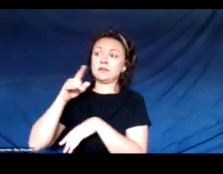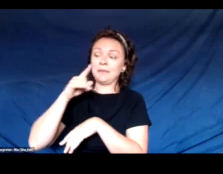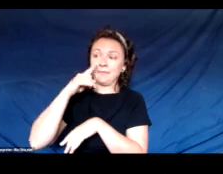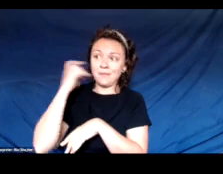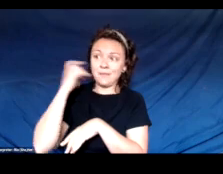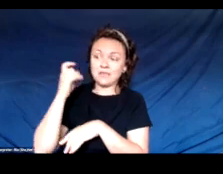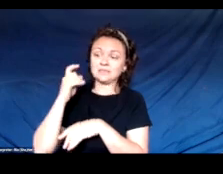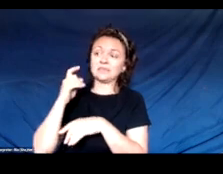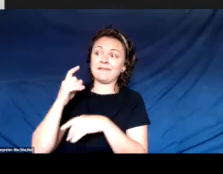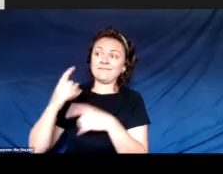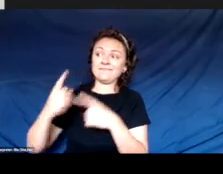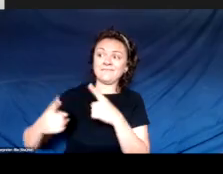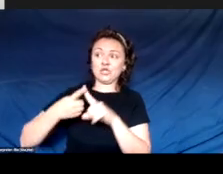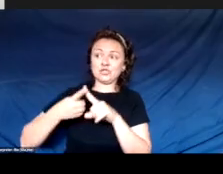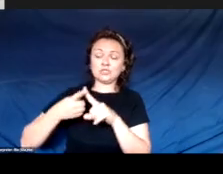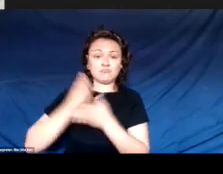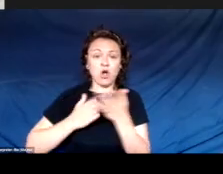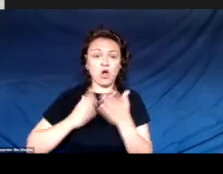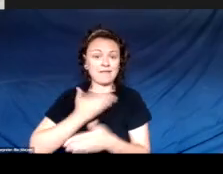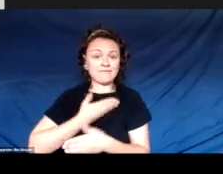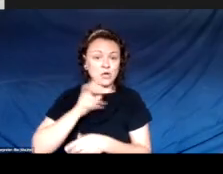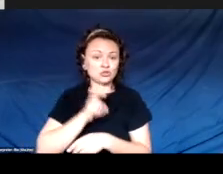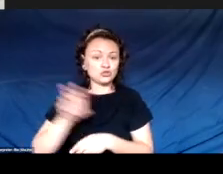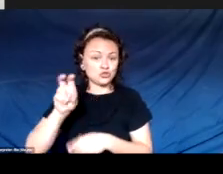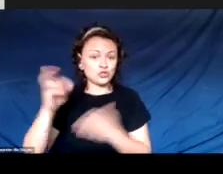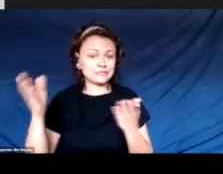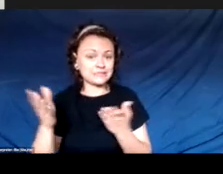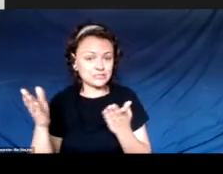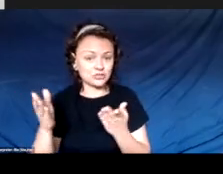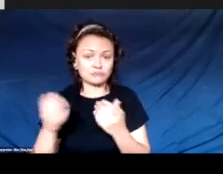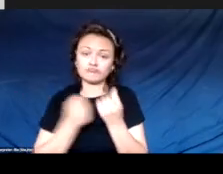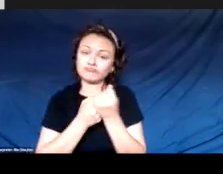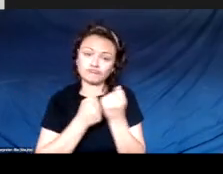our parenthood journey for both our children.